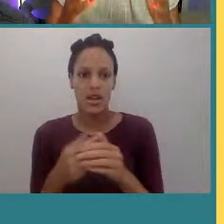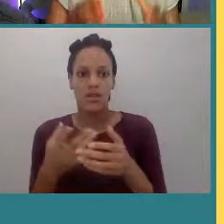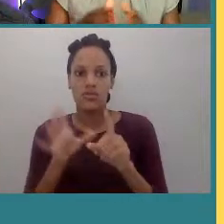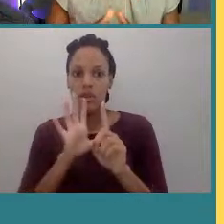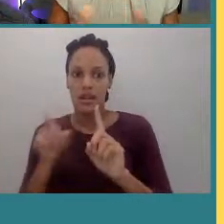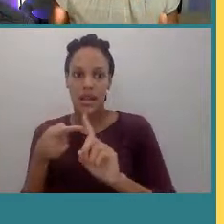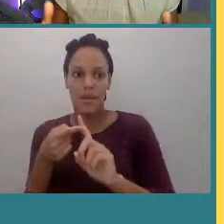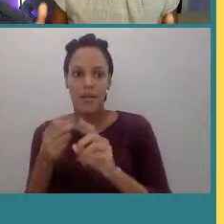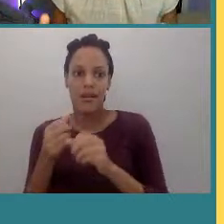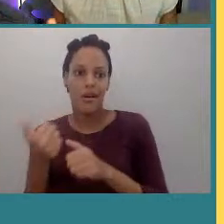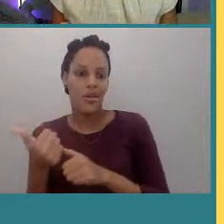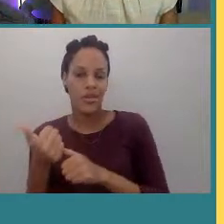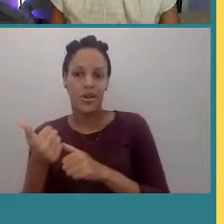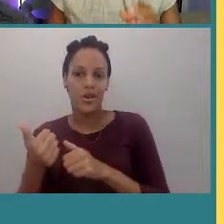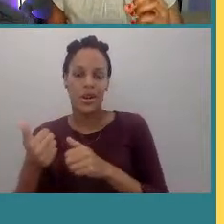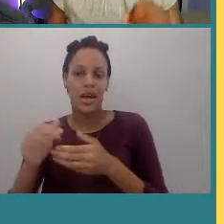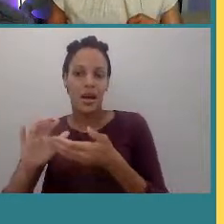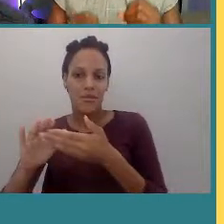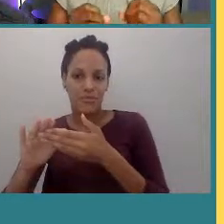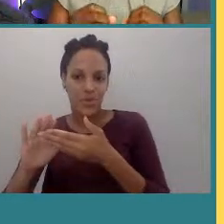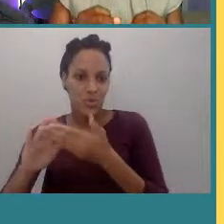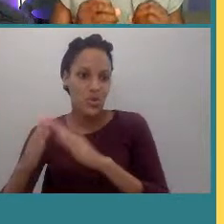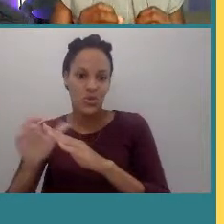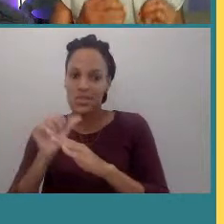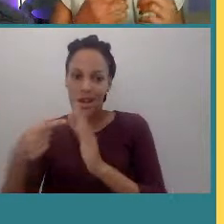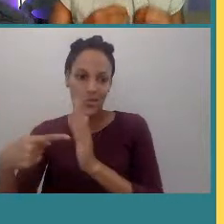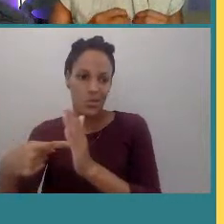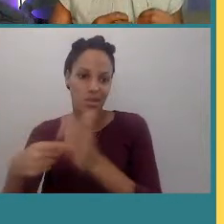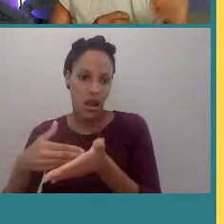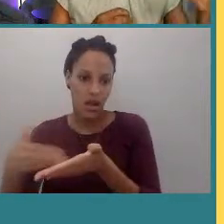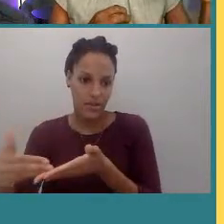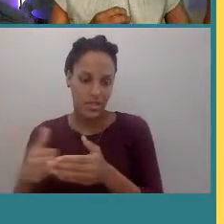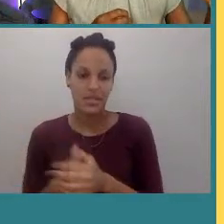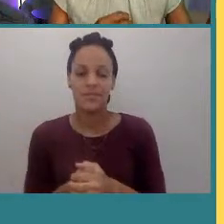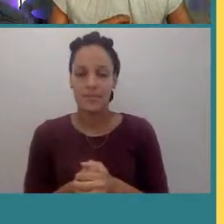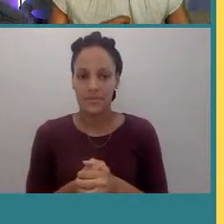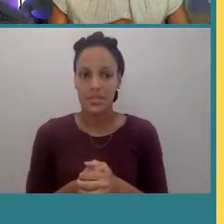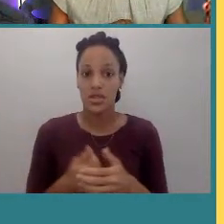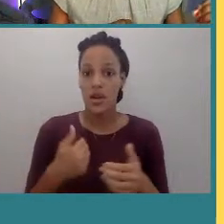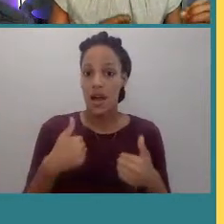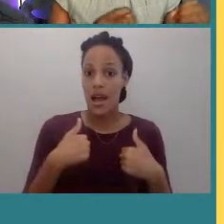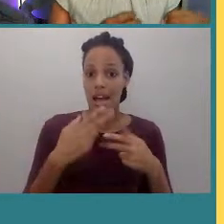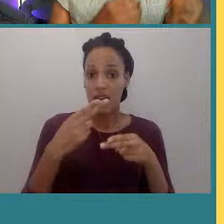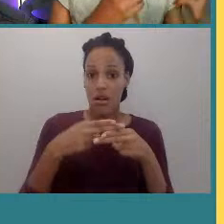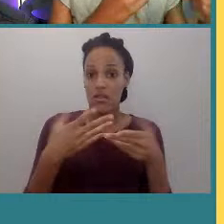So what the slide is showing you is how to go from what I am calling the "micro level,"